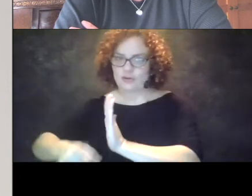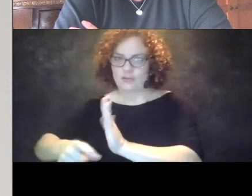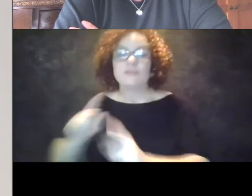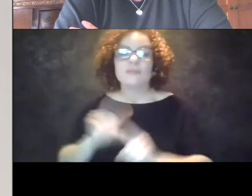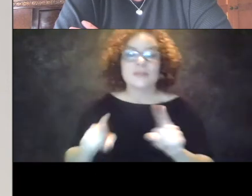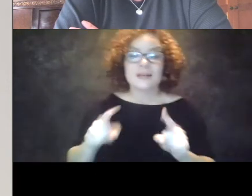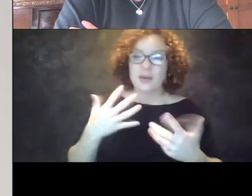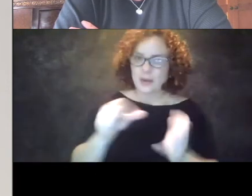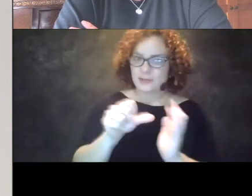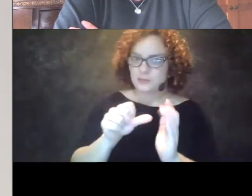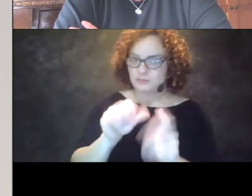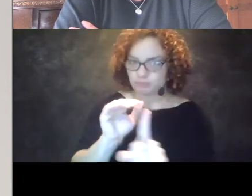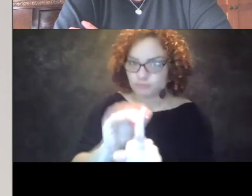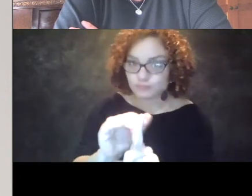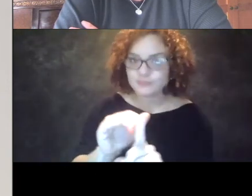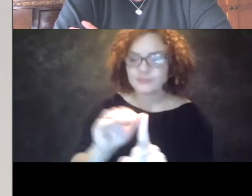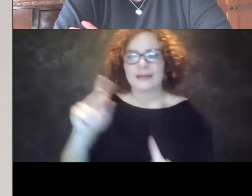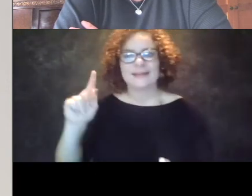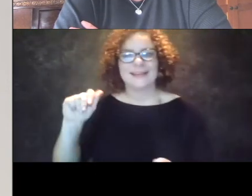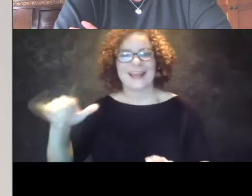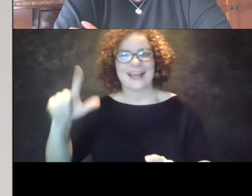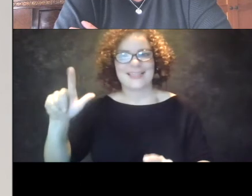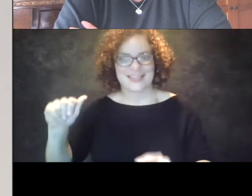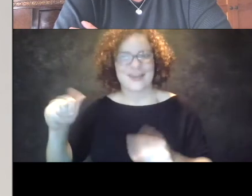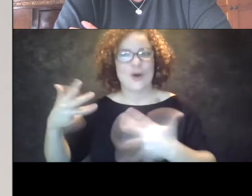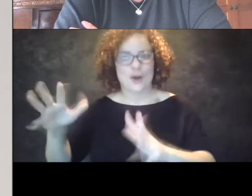to remind you is and Kayla has said it because she said she was gonna say modeling a million